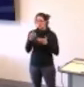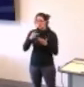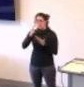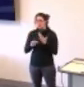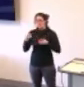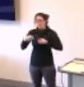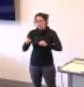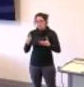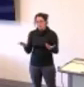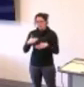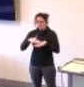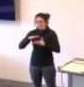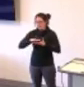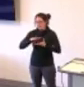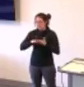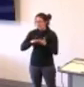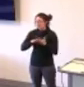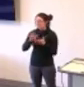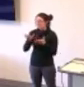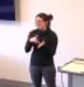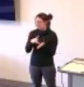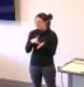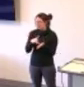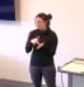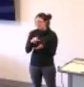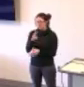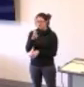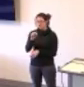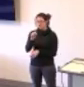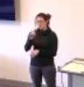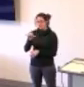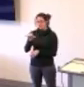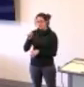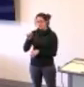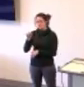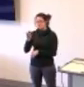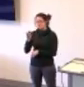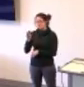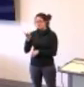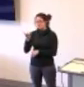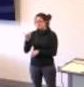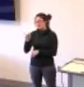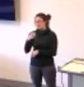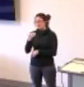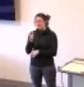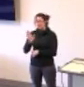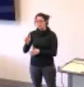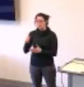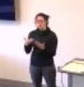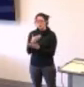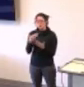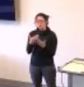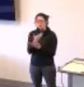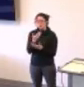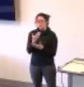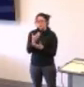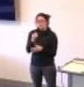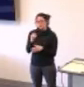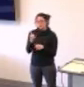on campus, Center, Wendy Tobias and her new Associate Director, Nicole.